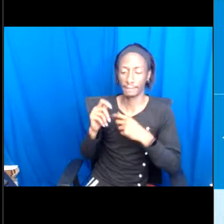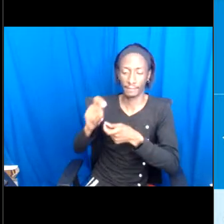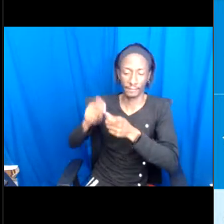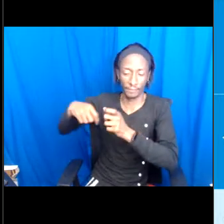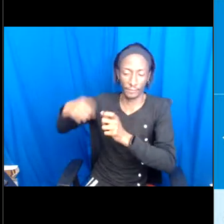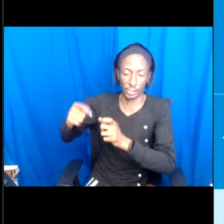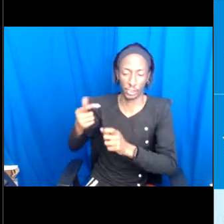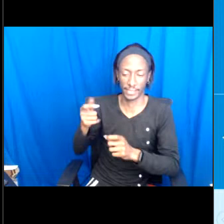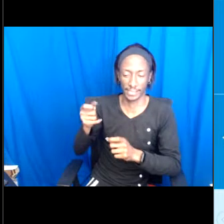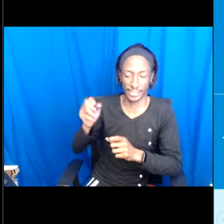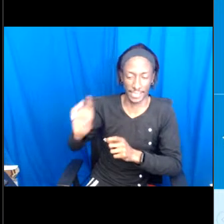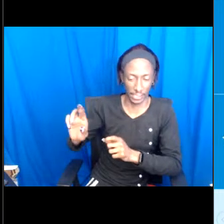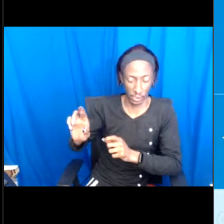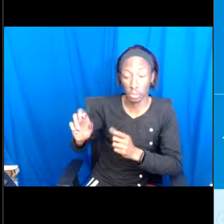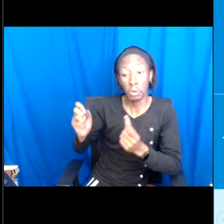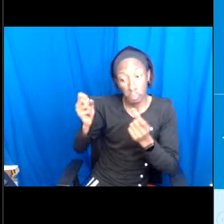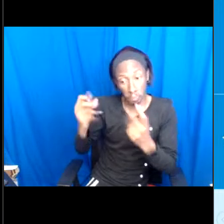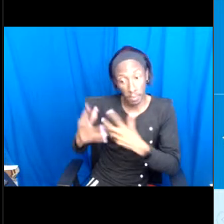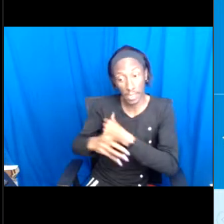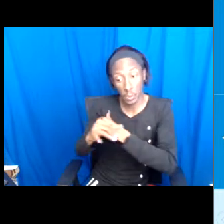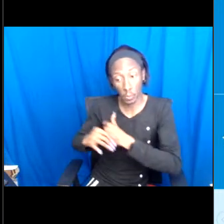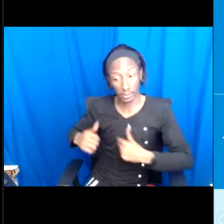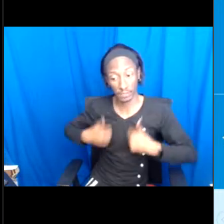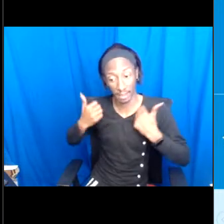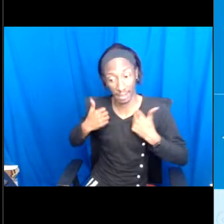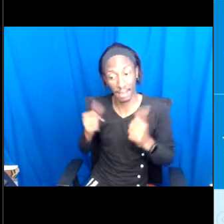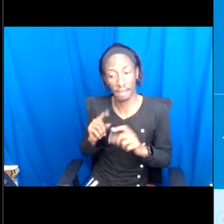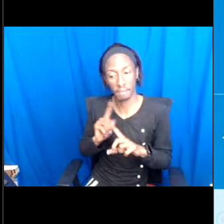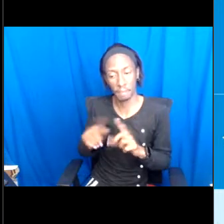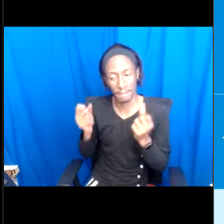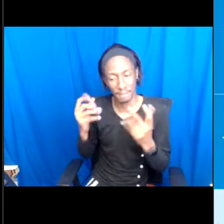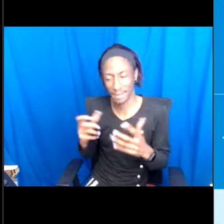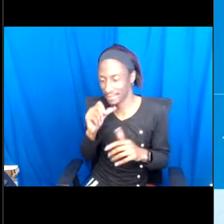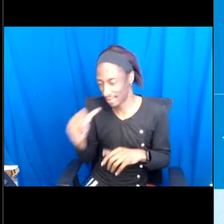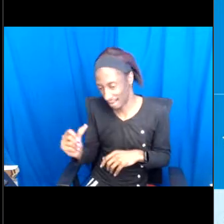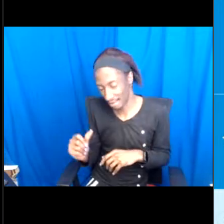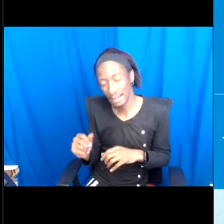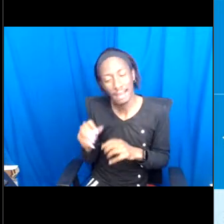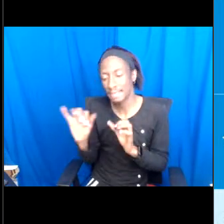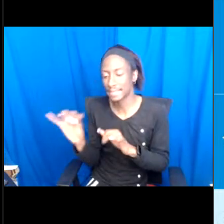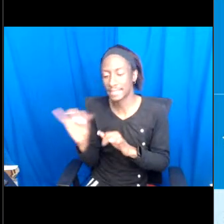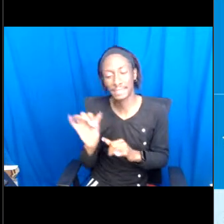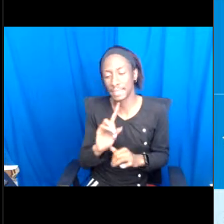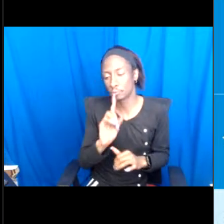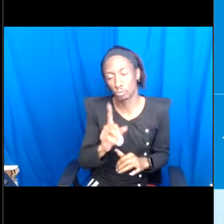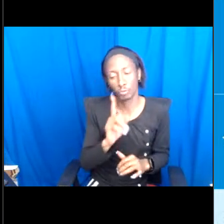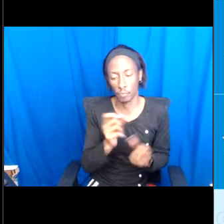Many have survived but unfortunately many more have not. And the same holds true for animals that are hit by boats.